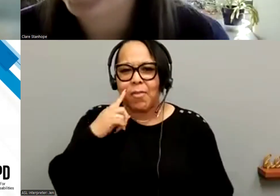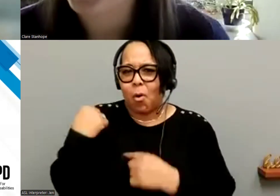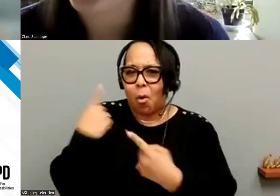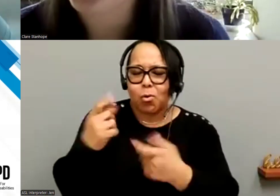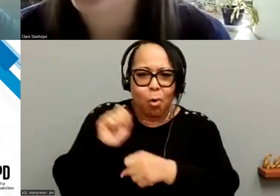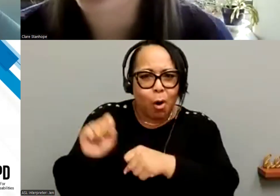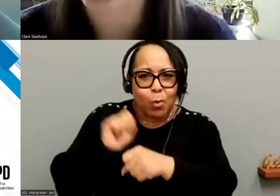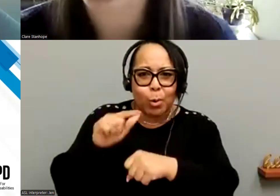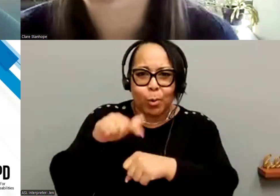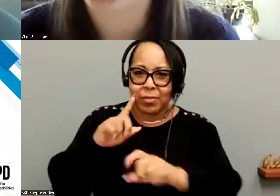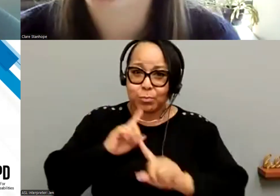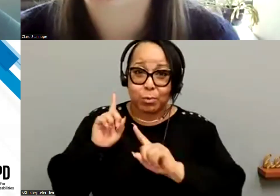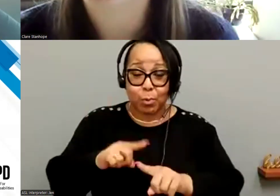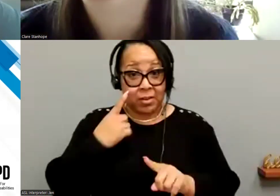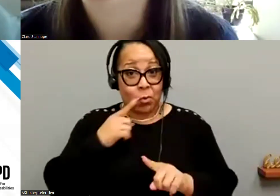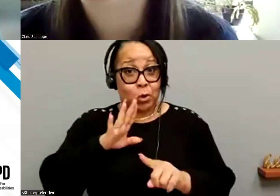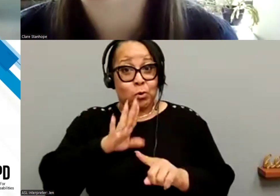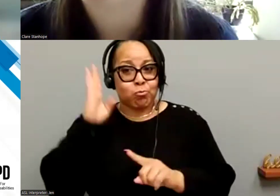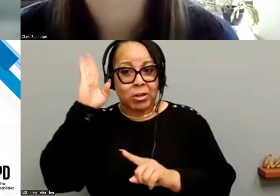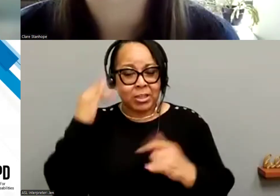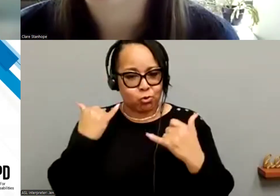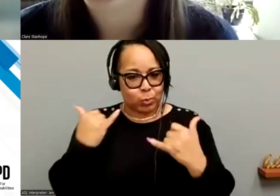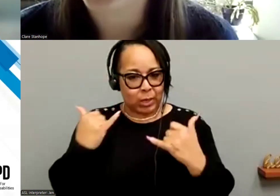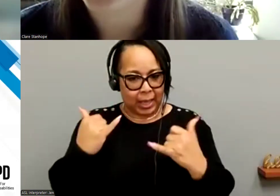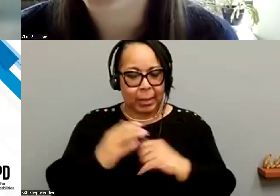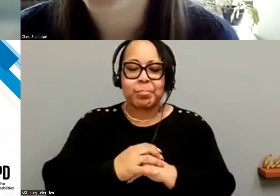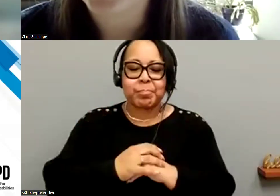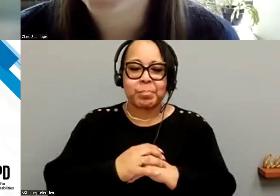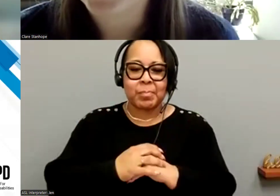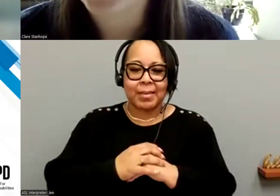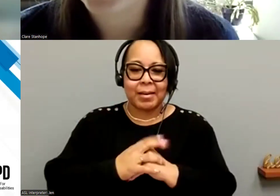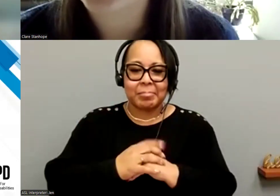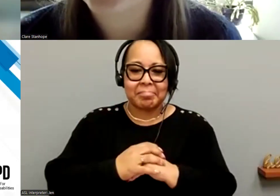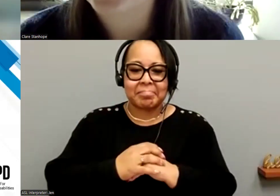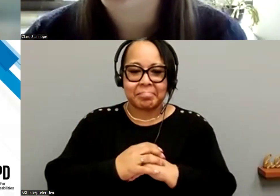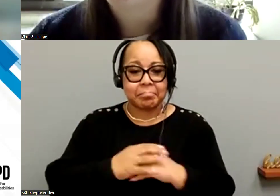13:38:53 report, and for your 13:38:54 presentation today. We are